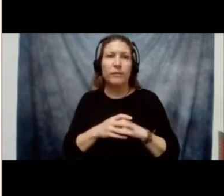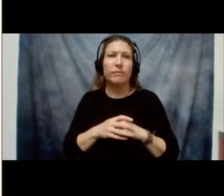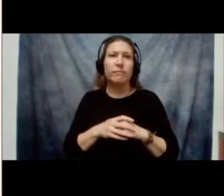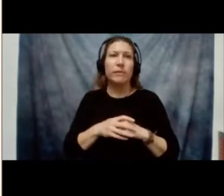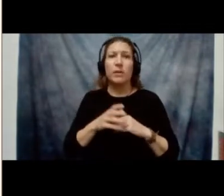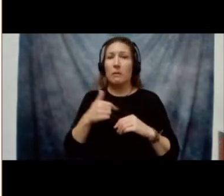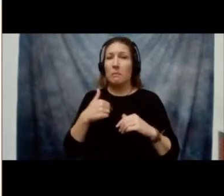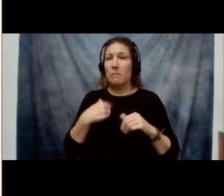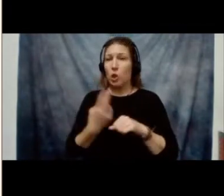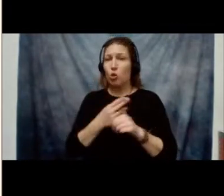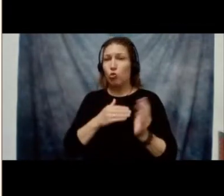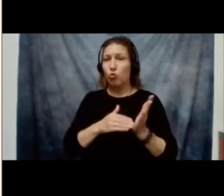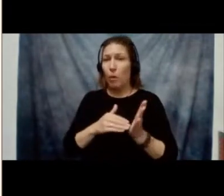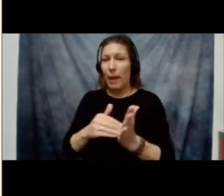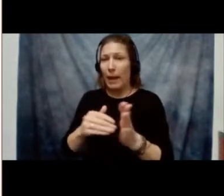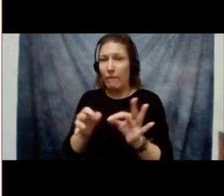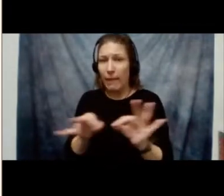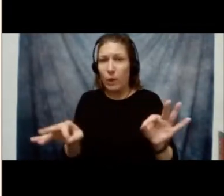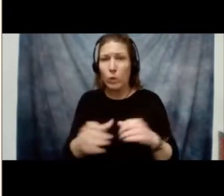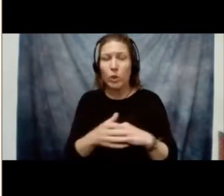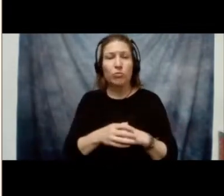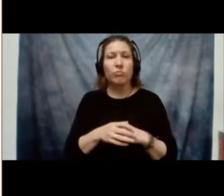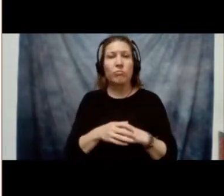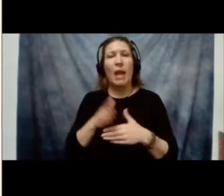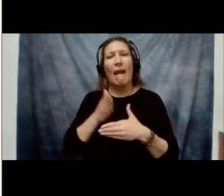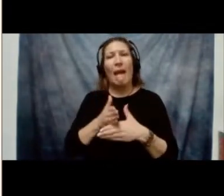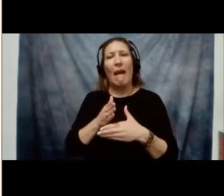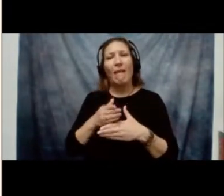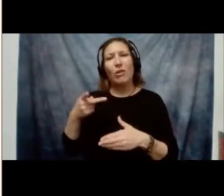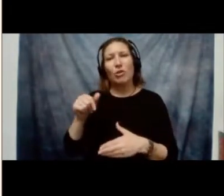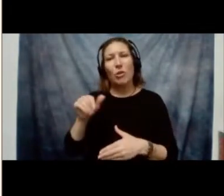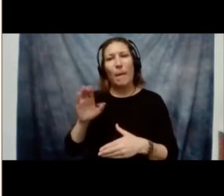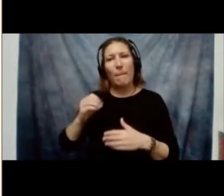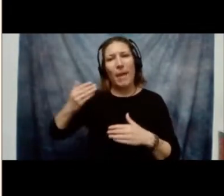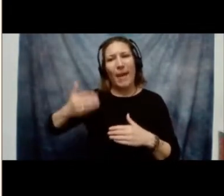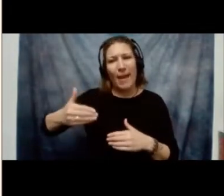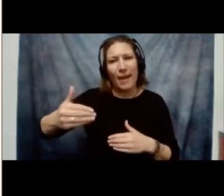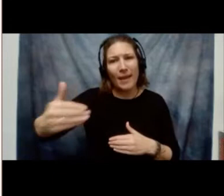my average pace is over time my pitch but here's something that's really interesting is that it